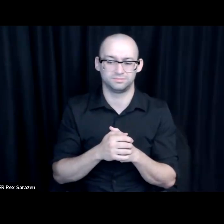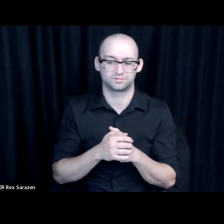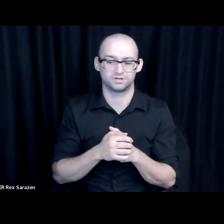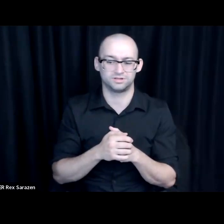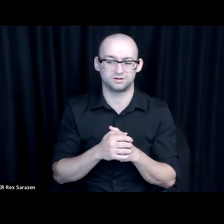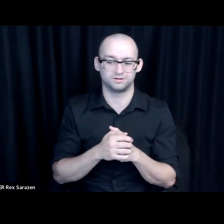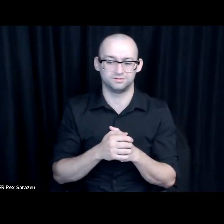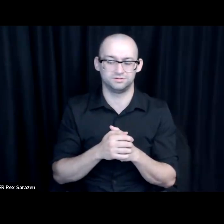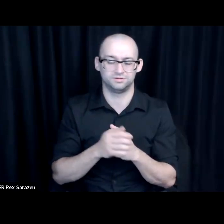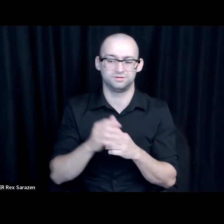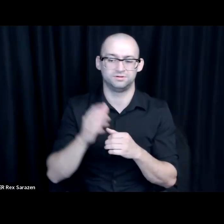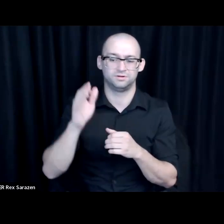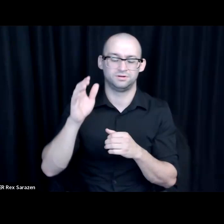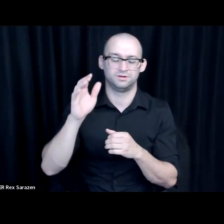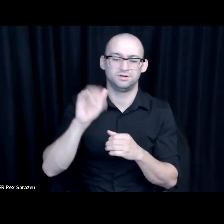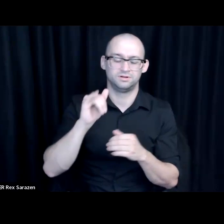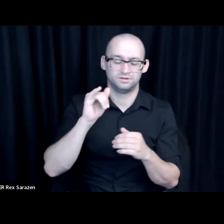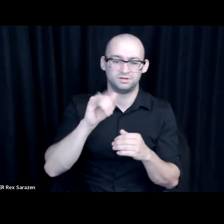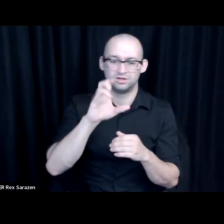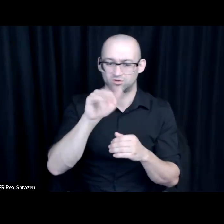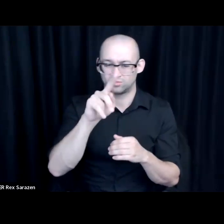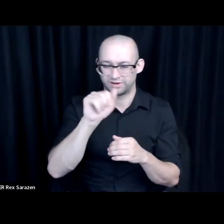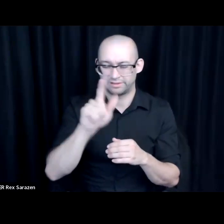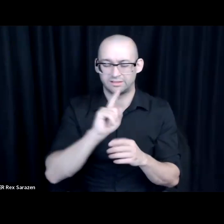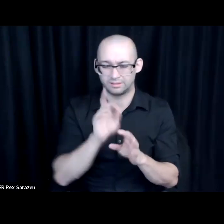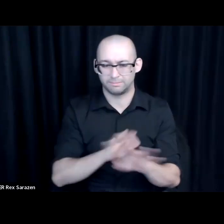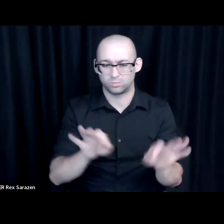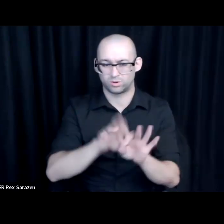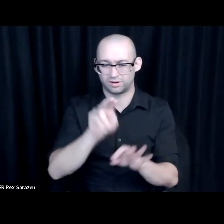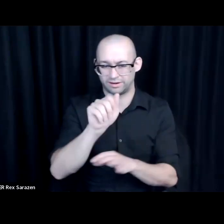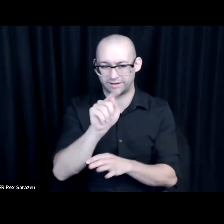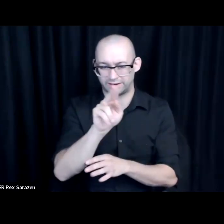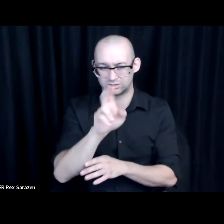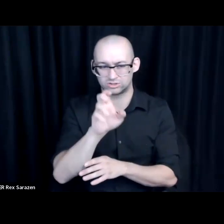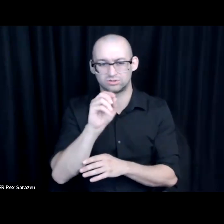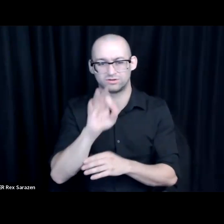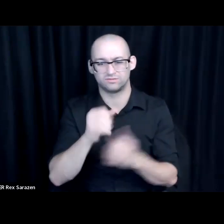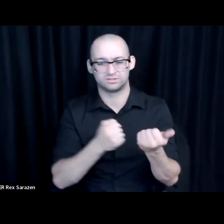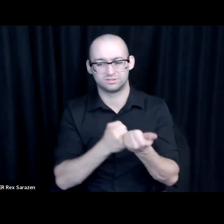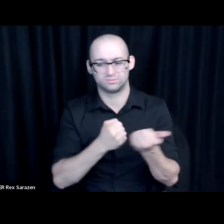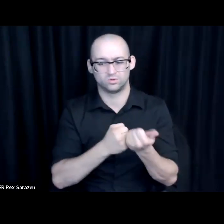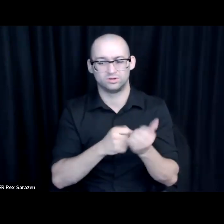you know the critical nature to support essential services and communications and